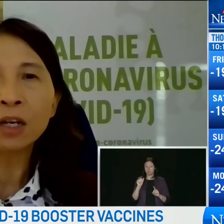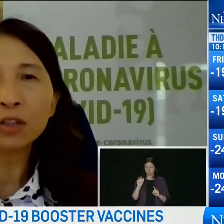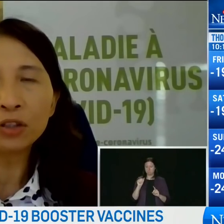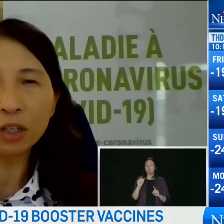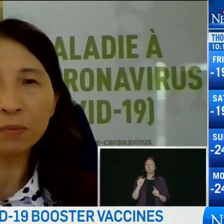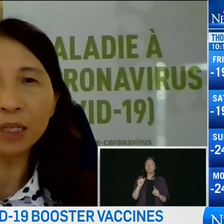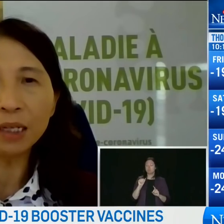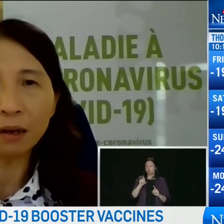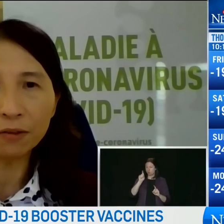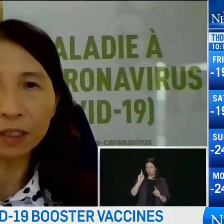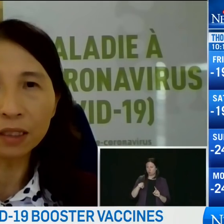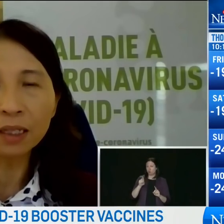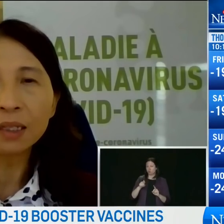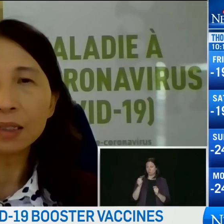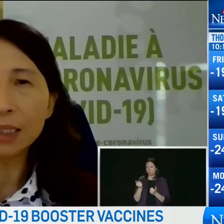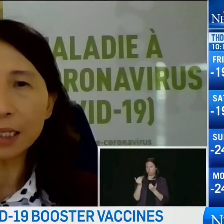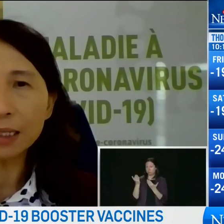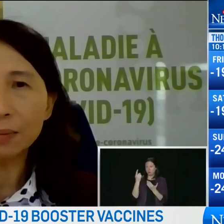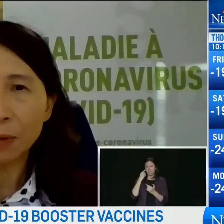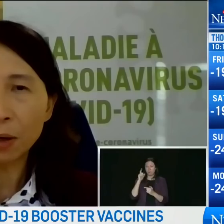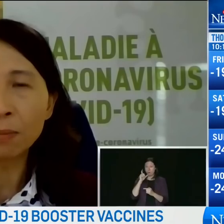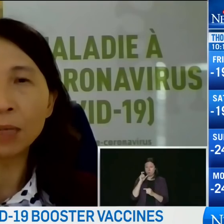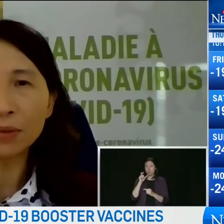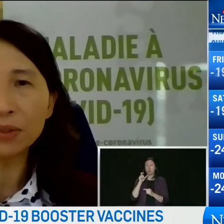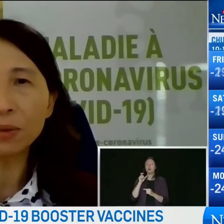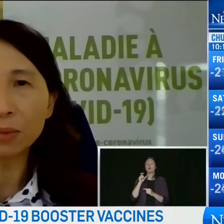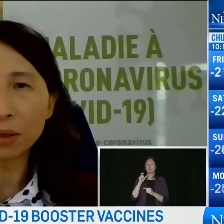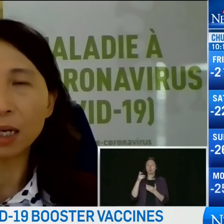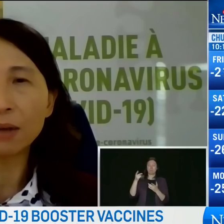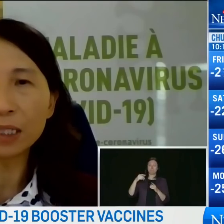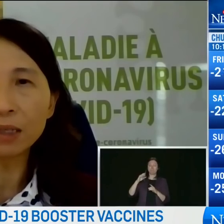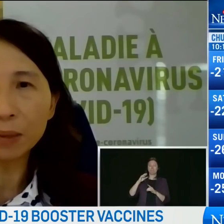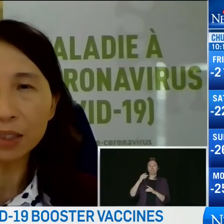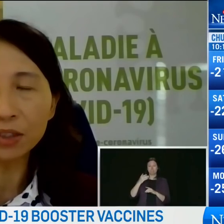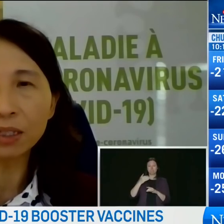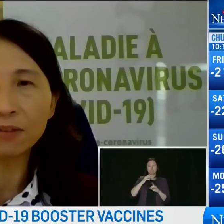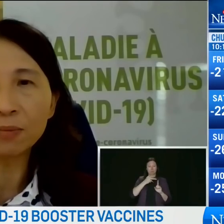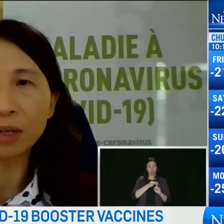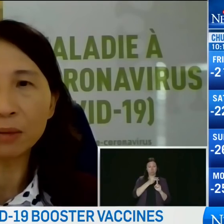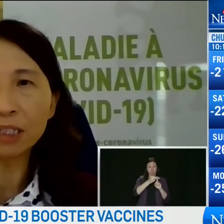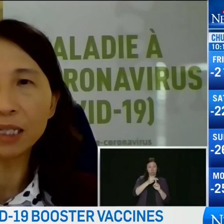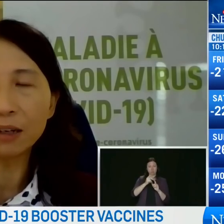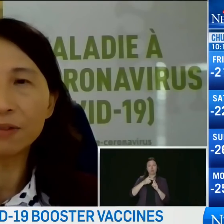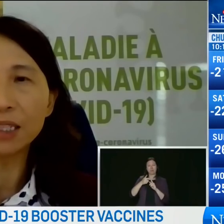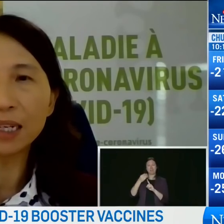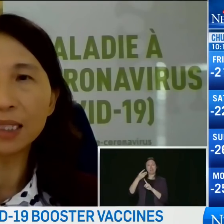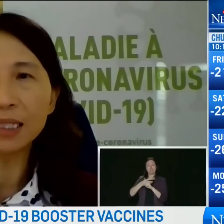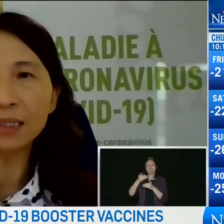BOOSTER DOSE OF AN AUTHORIZED